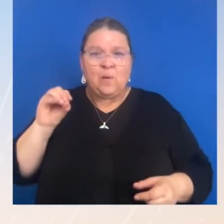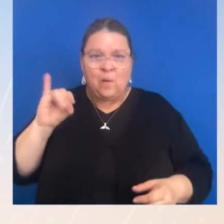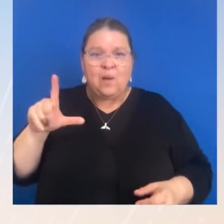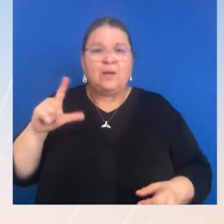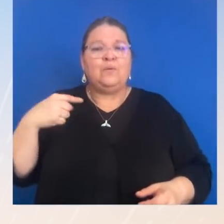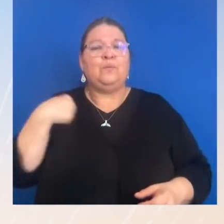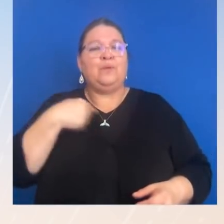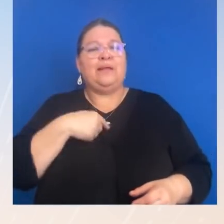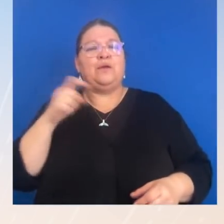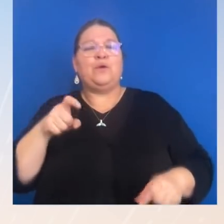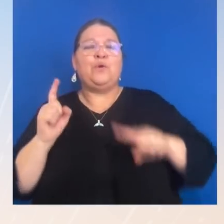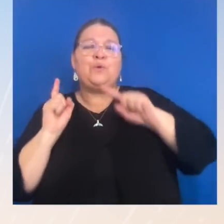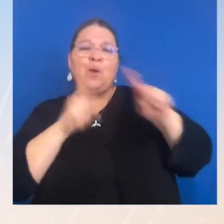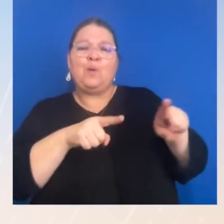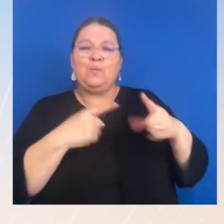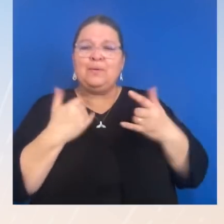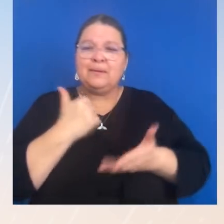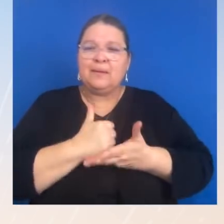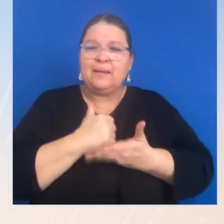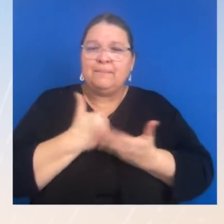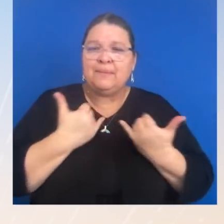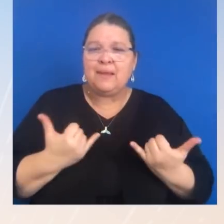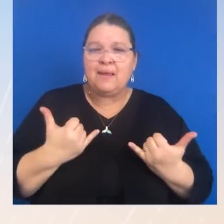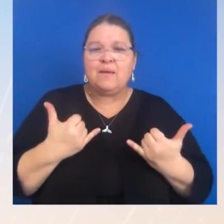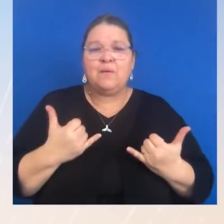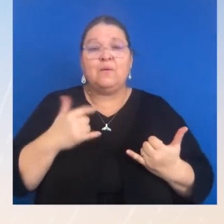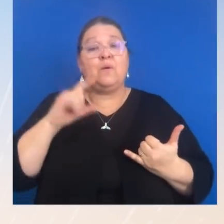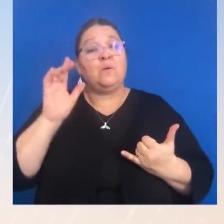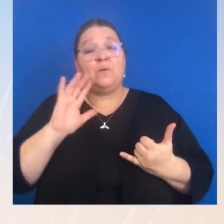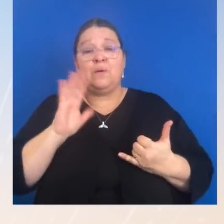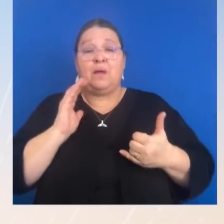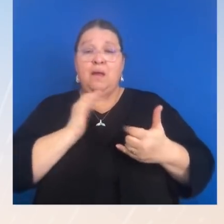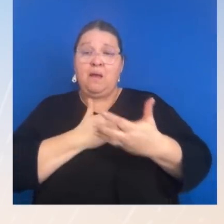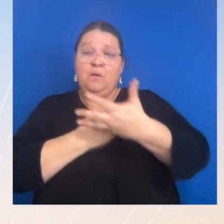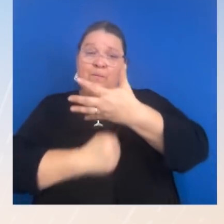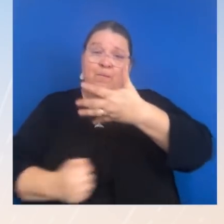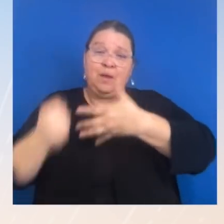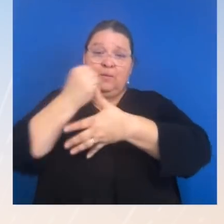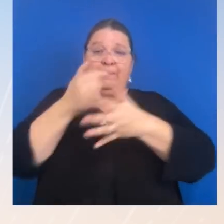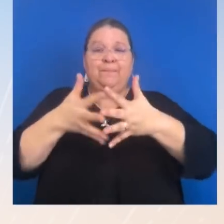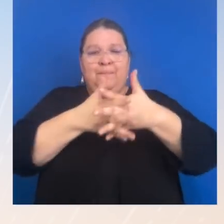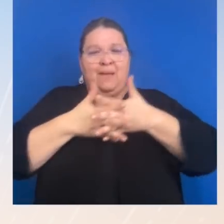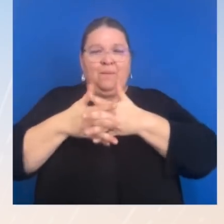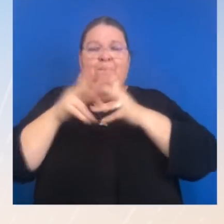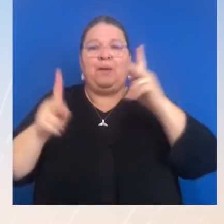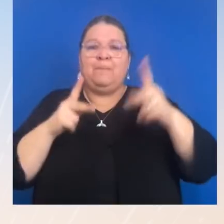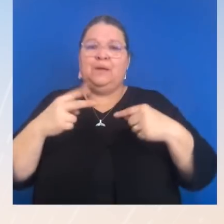is our first priority. And we are also -- as you know, had discussions about a range of issues,